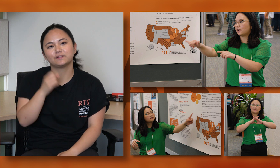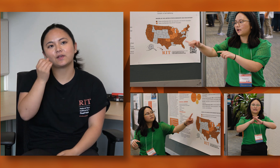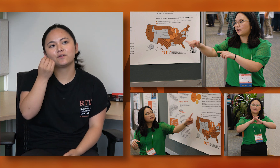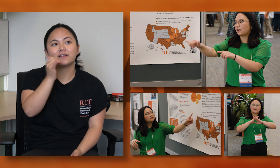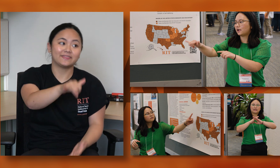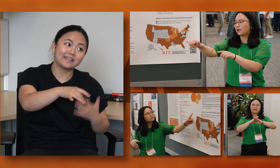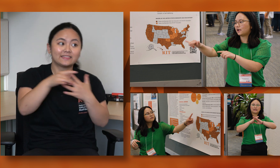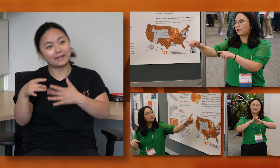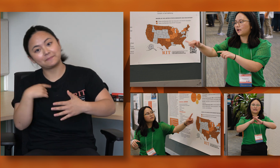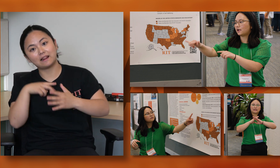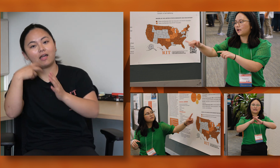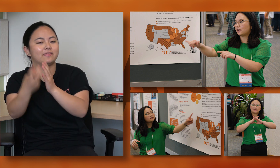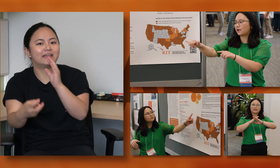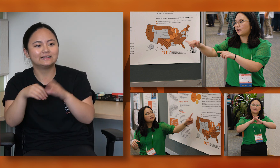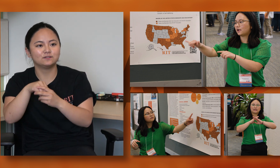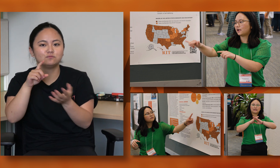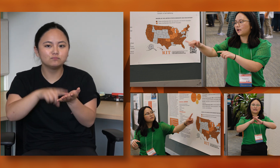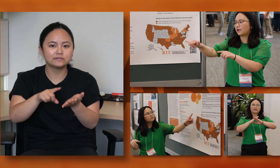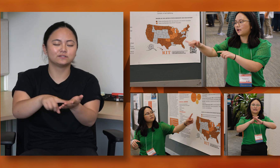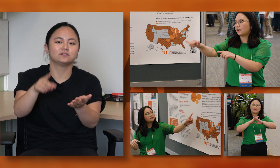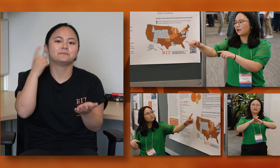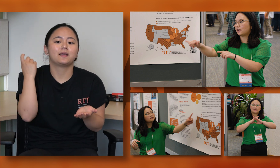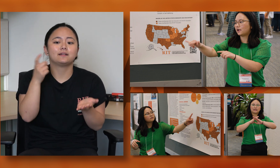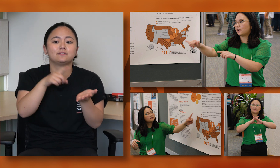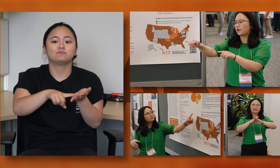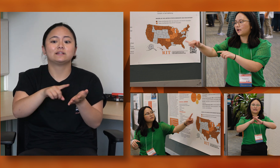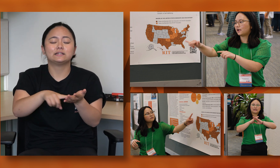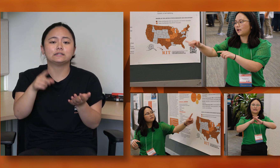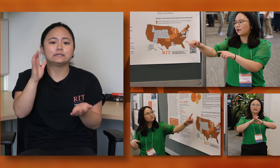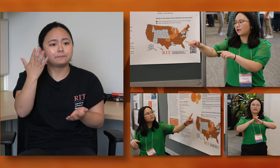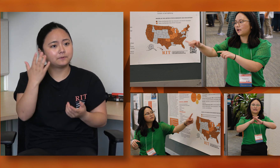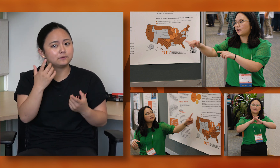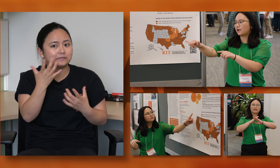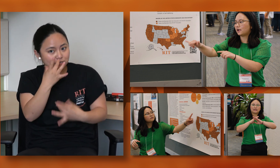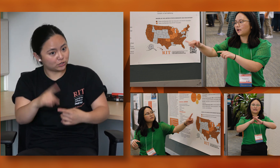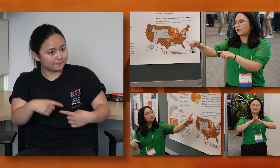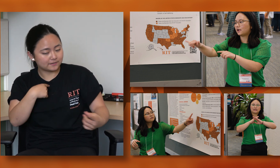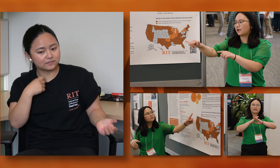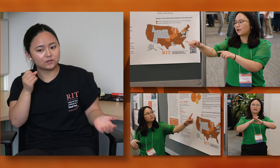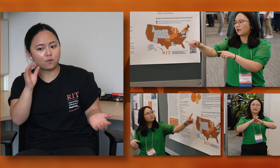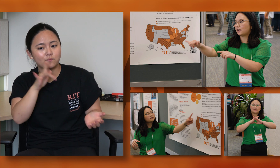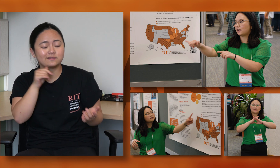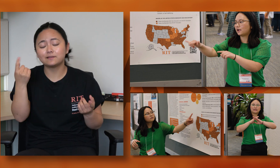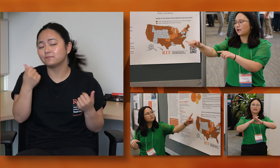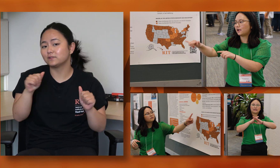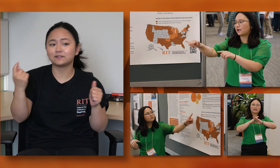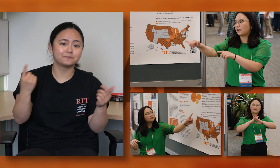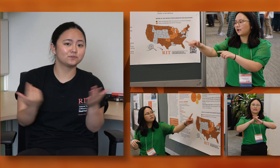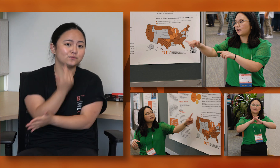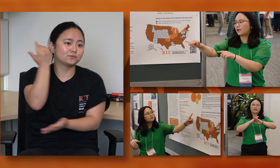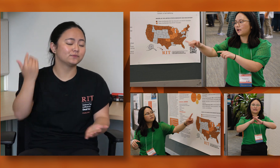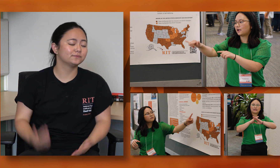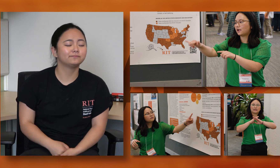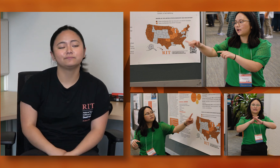That understanding is directly related to my venture into research and research seem interesting to me, so I wanted to try something new.